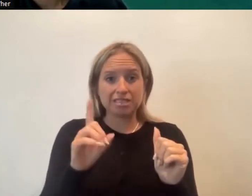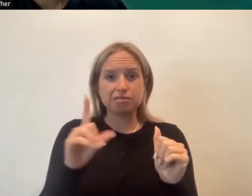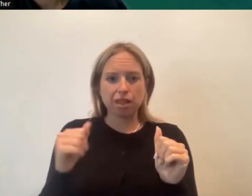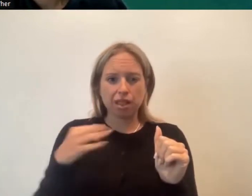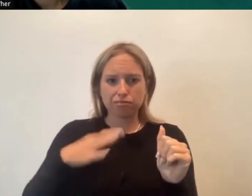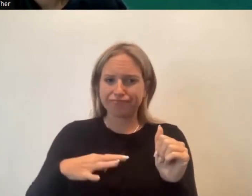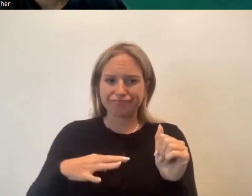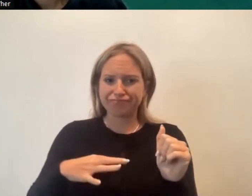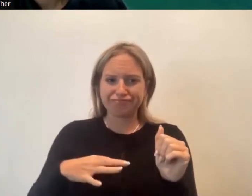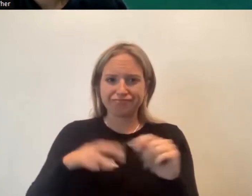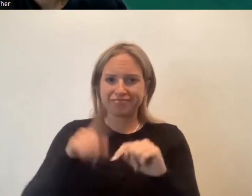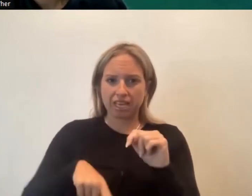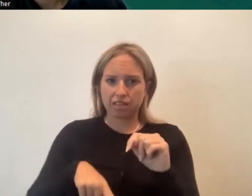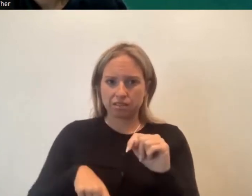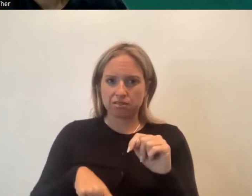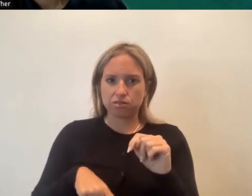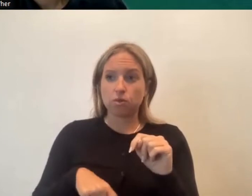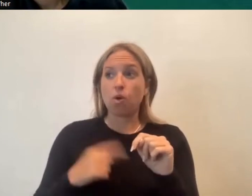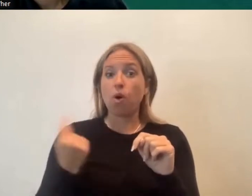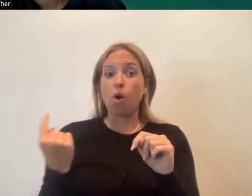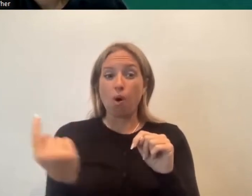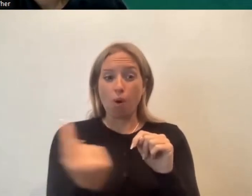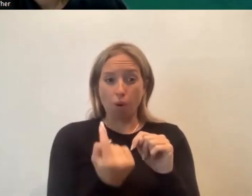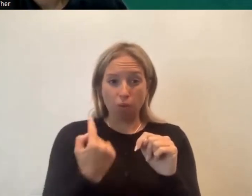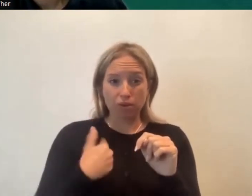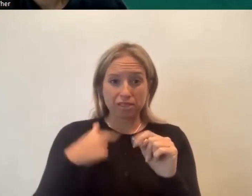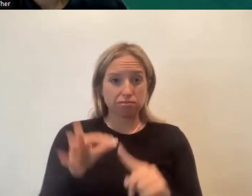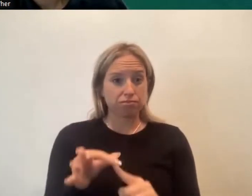There are always exceptions. This isn't the place for that.